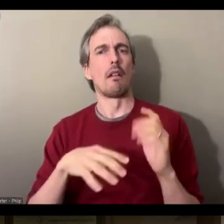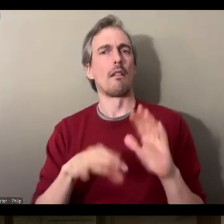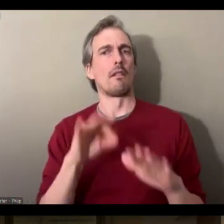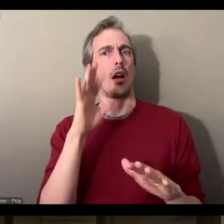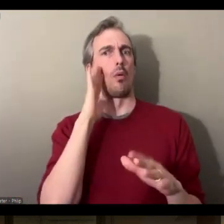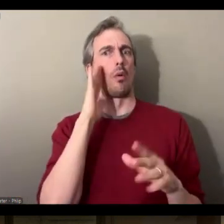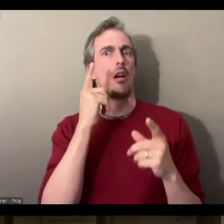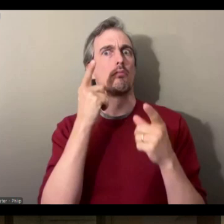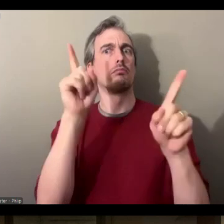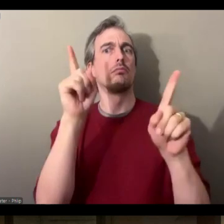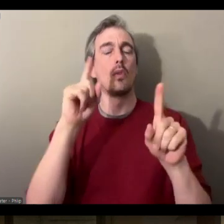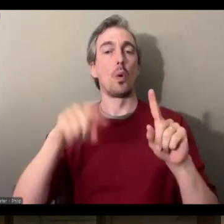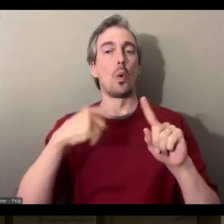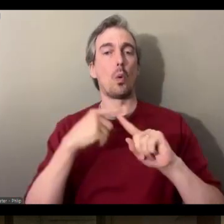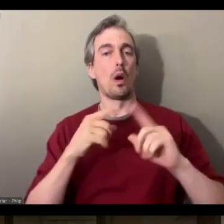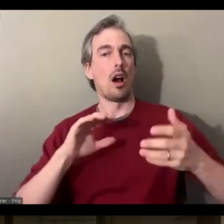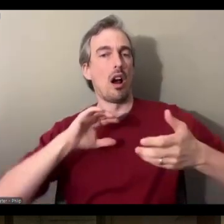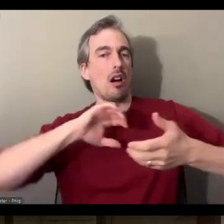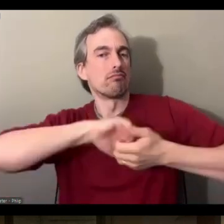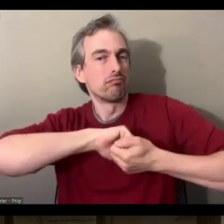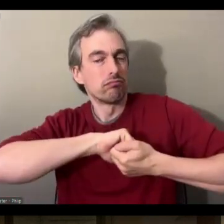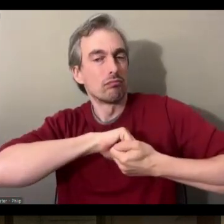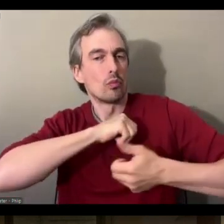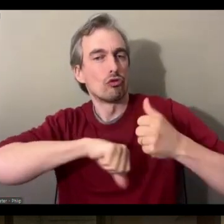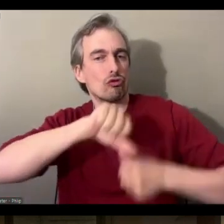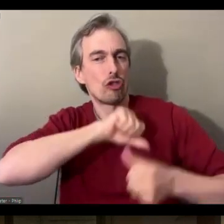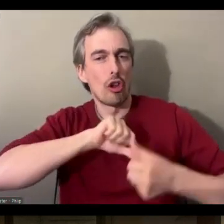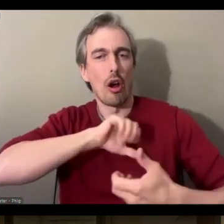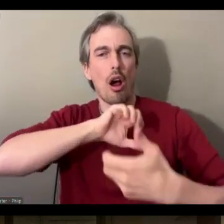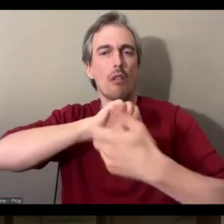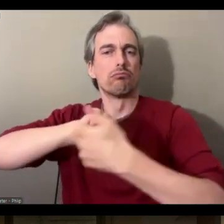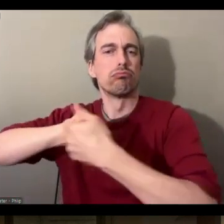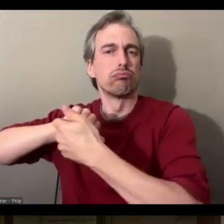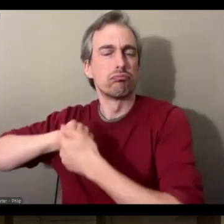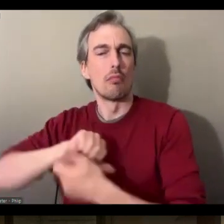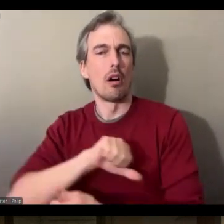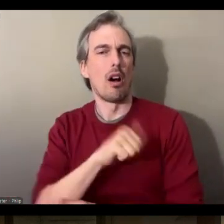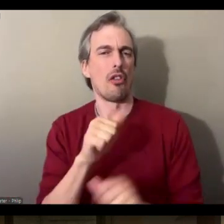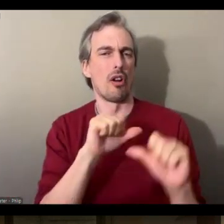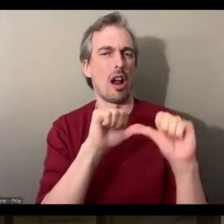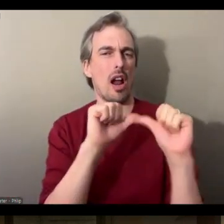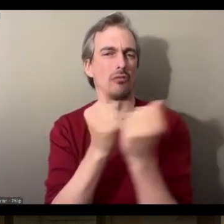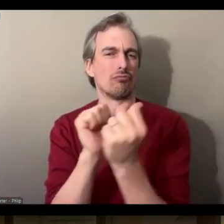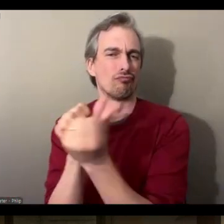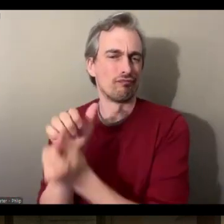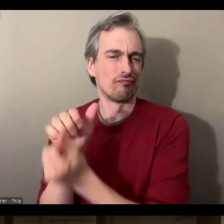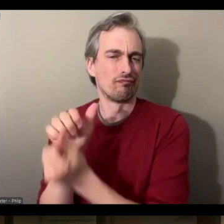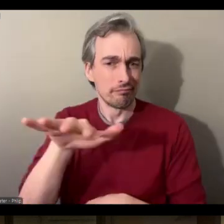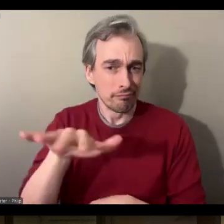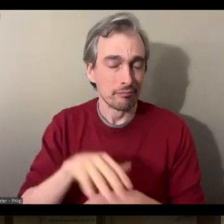and when collaborating with other agencies. And that's something that I've personally found quite